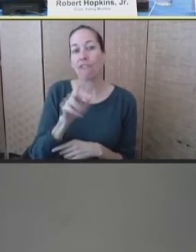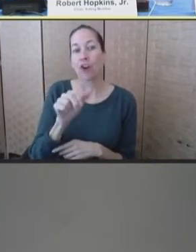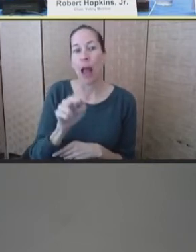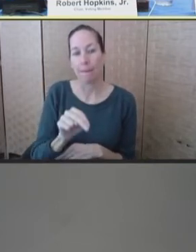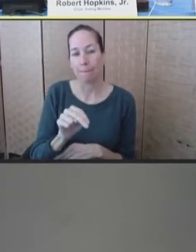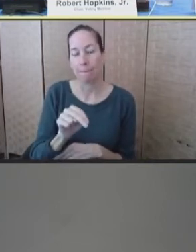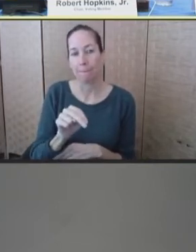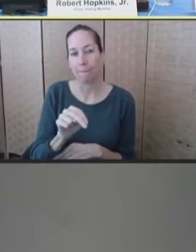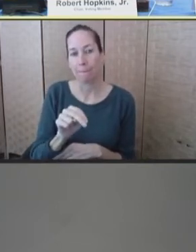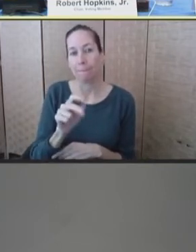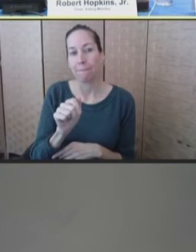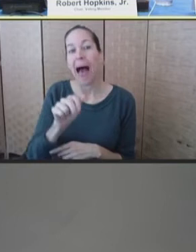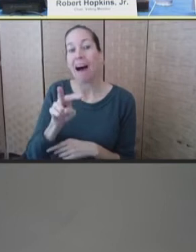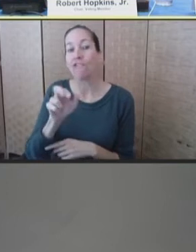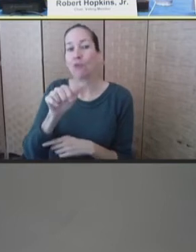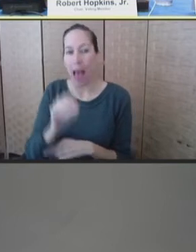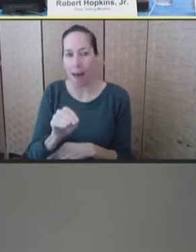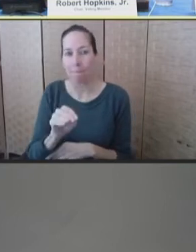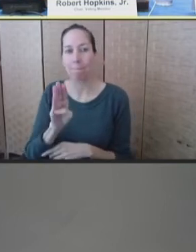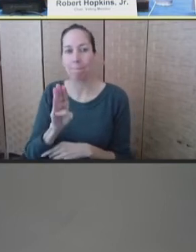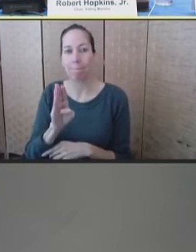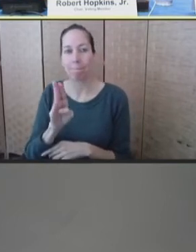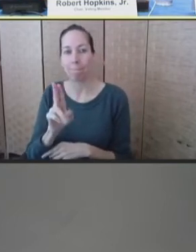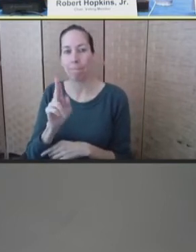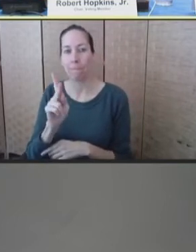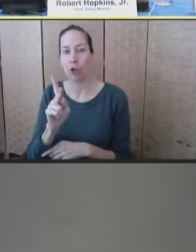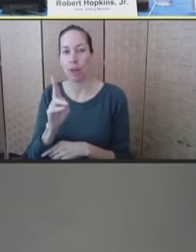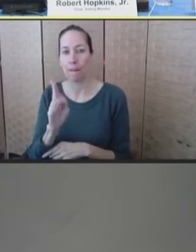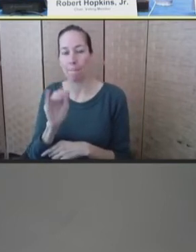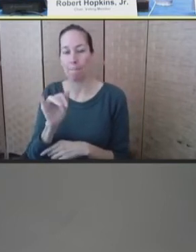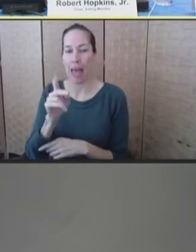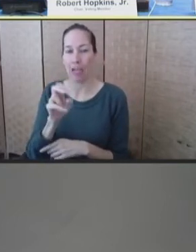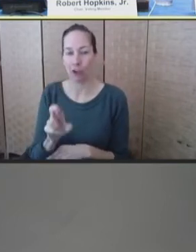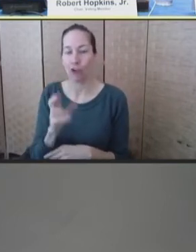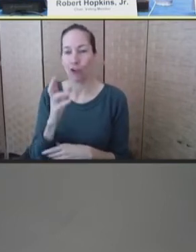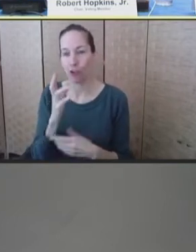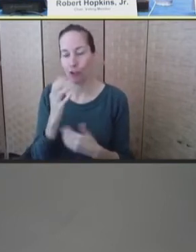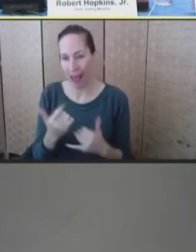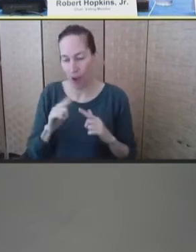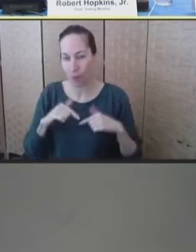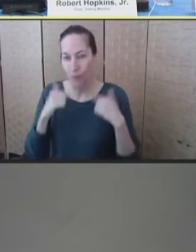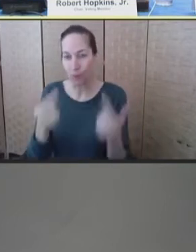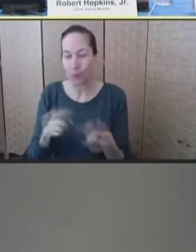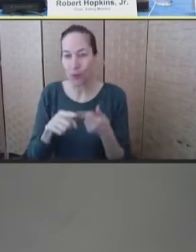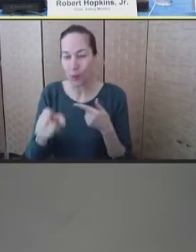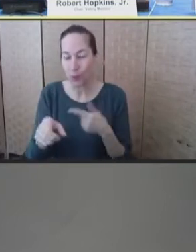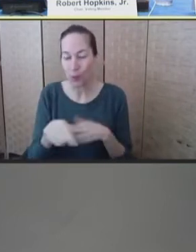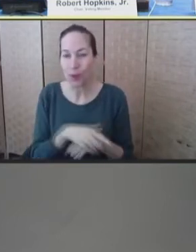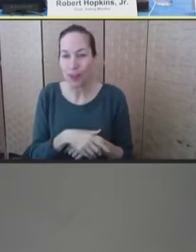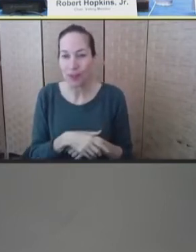Avi Bukhbinder: Thank you. Thank you for having me.